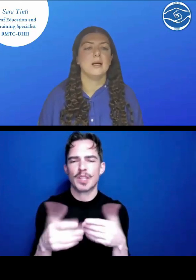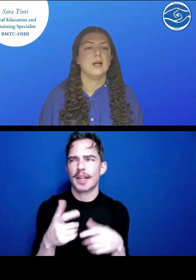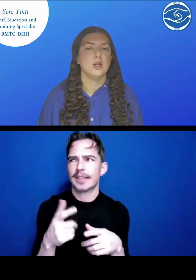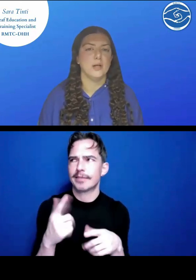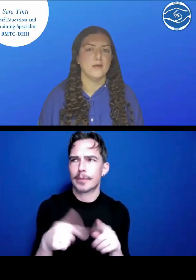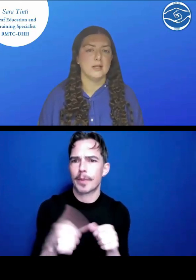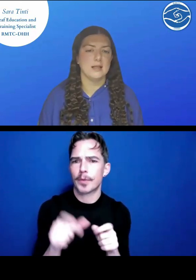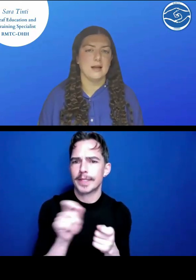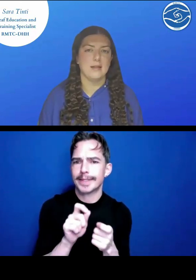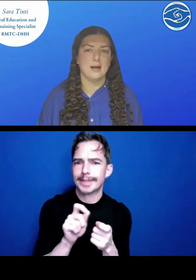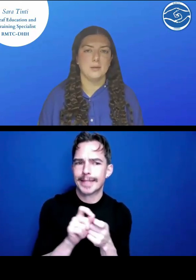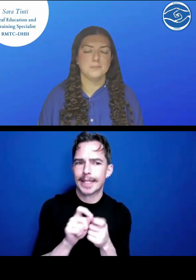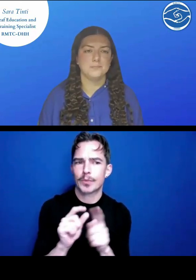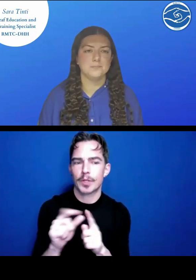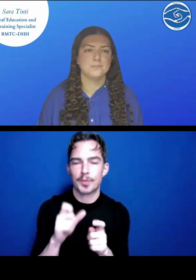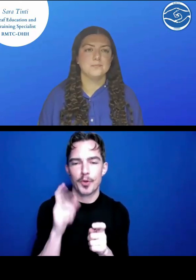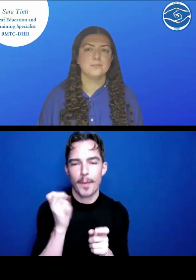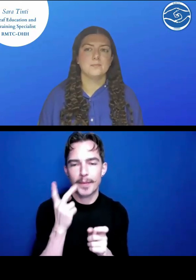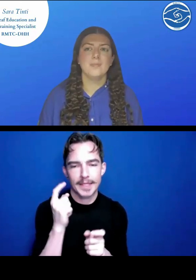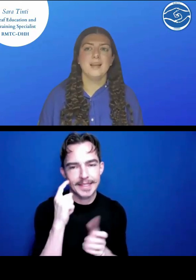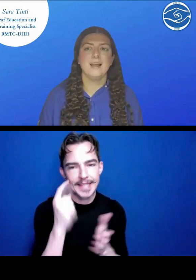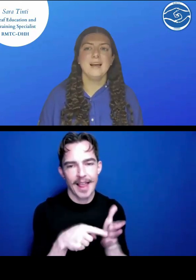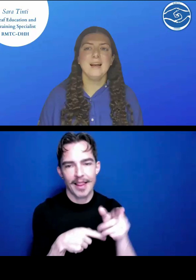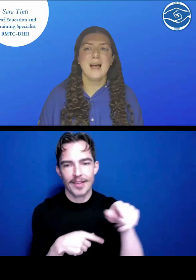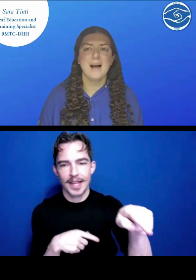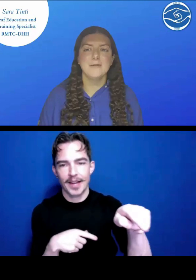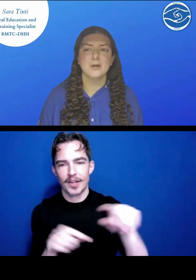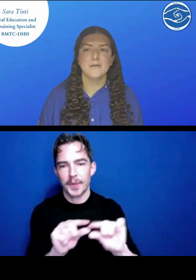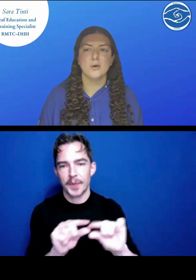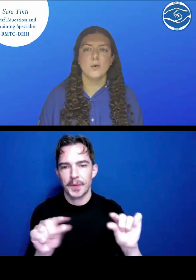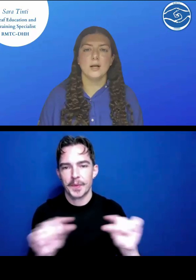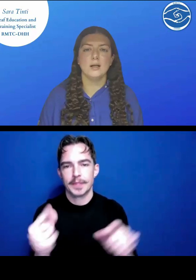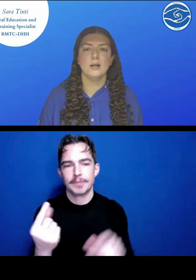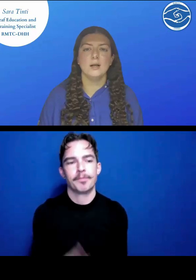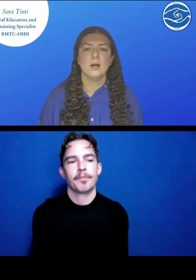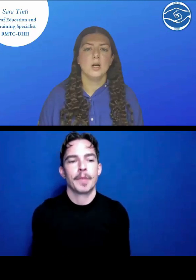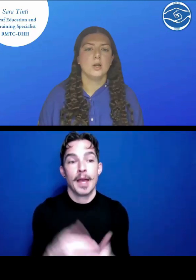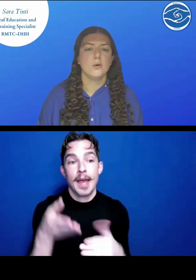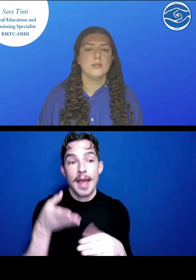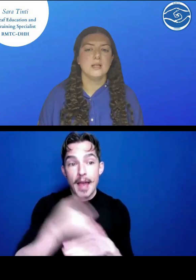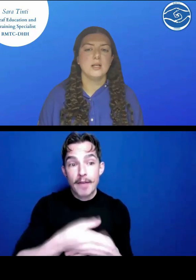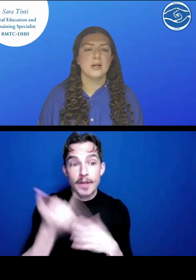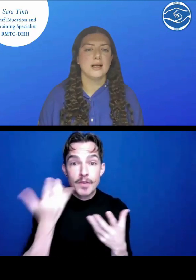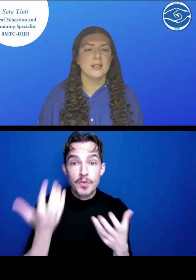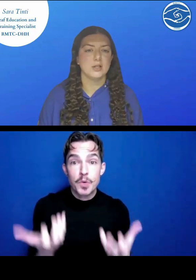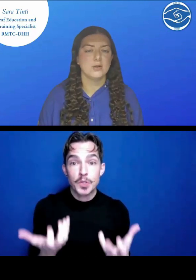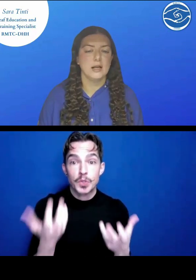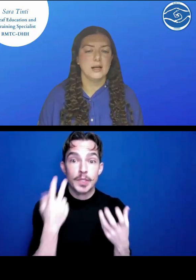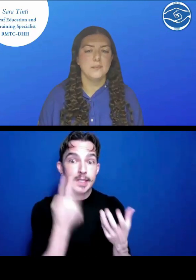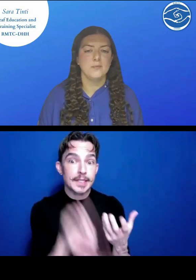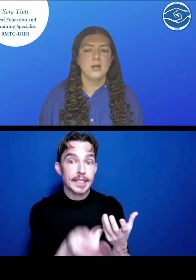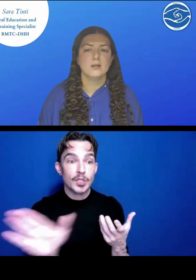but you'll be able to see that there. Then after if you want to go see your history,